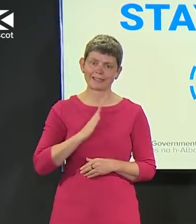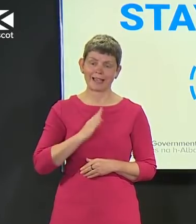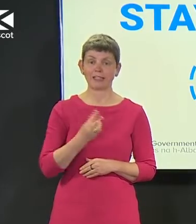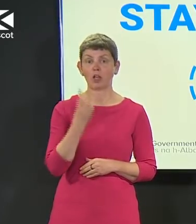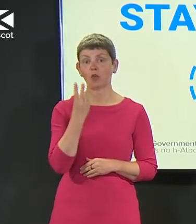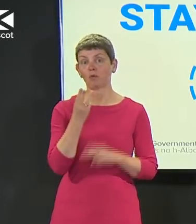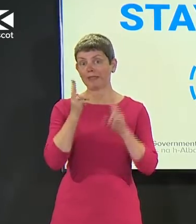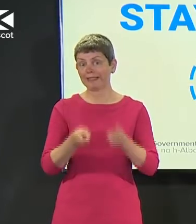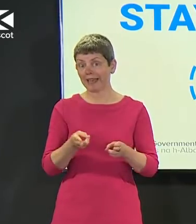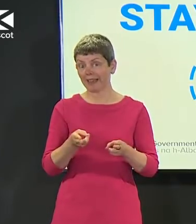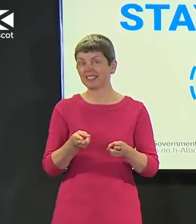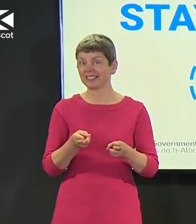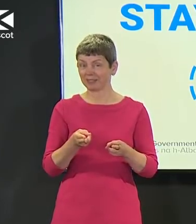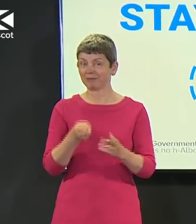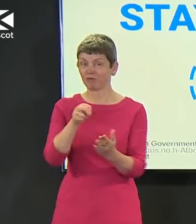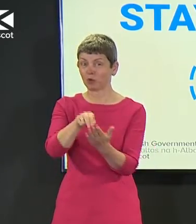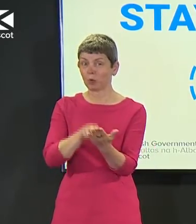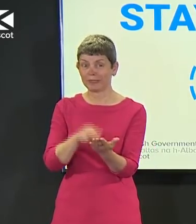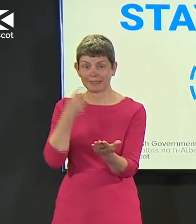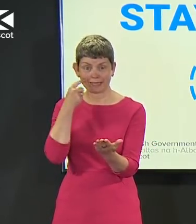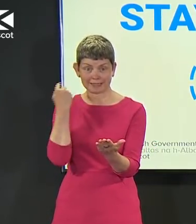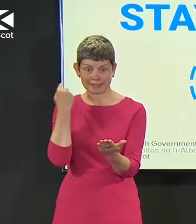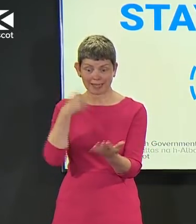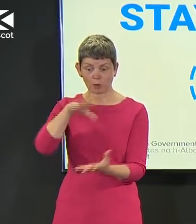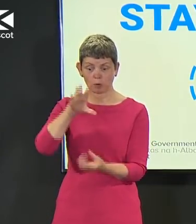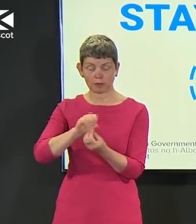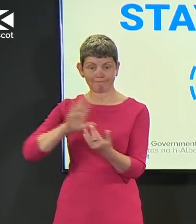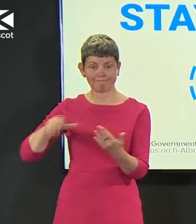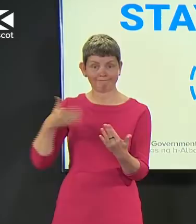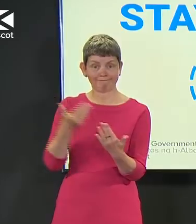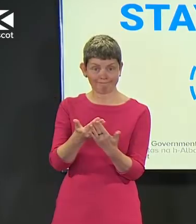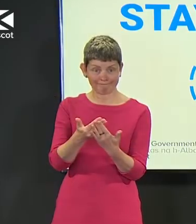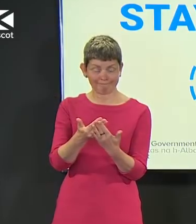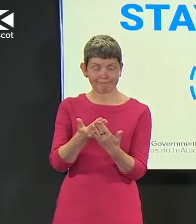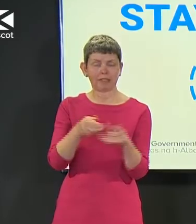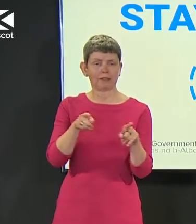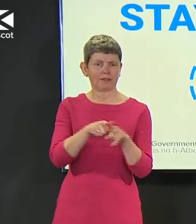reported yesterday and that takes the total number of deaths registered under this daily measurement